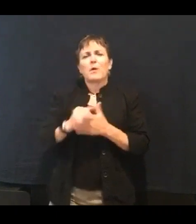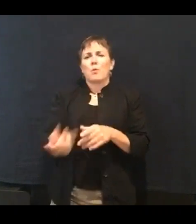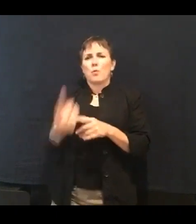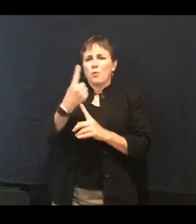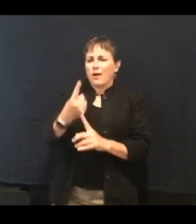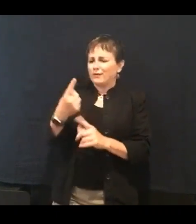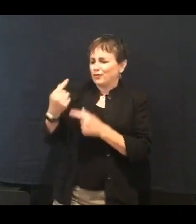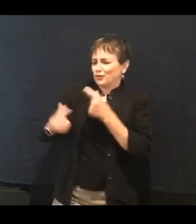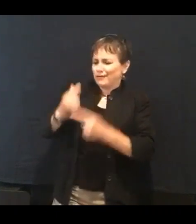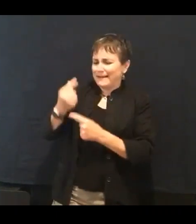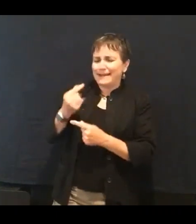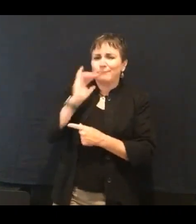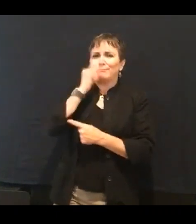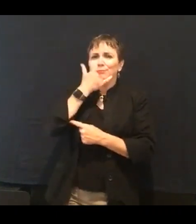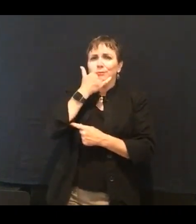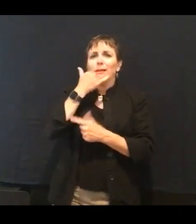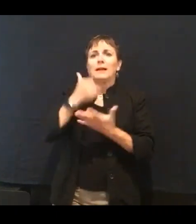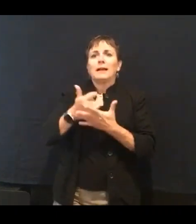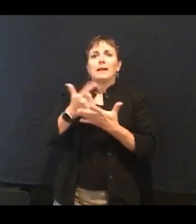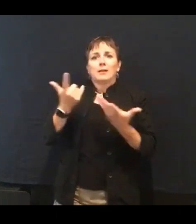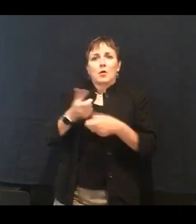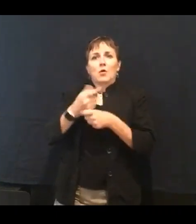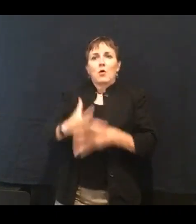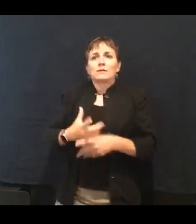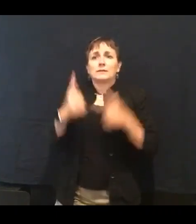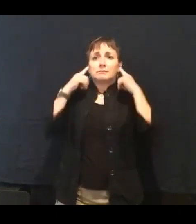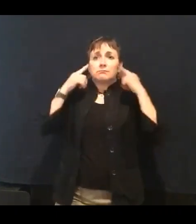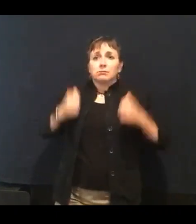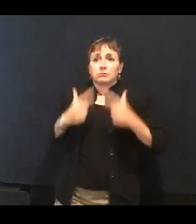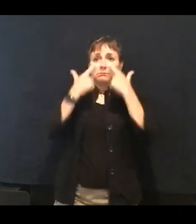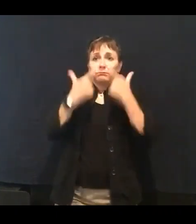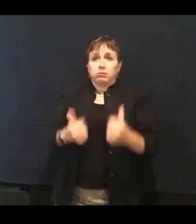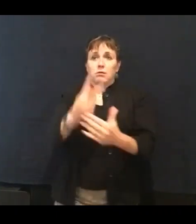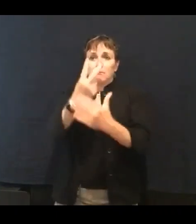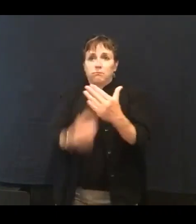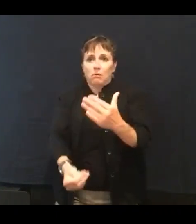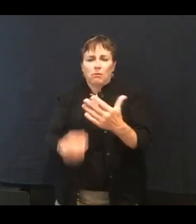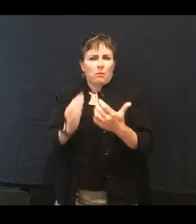leads to the progressive loss of hearing and vision. The key was to understand